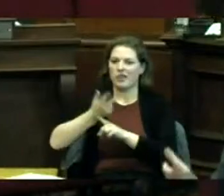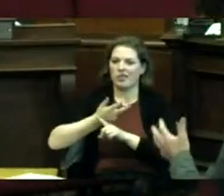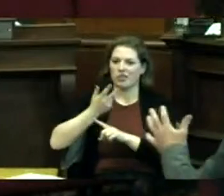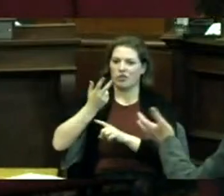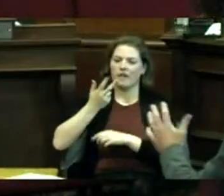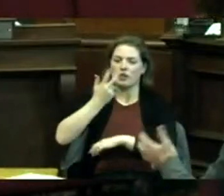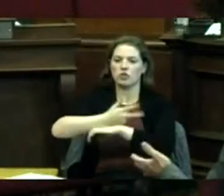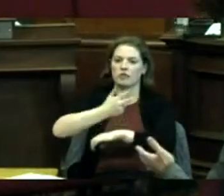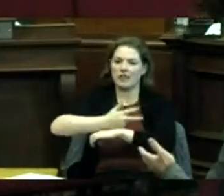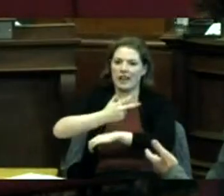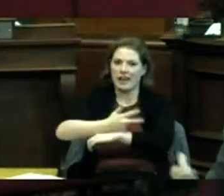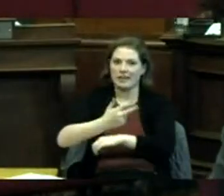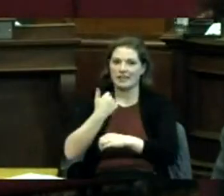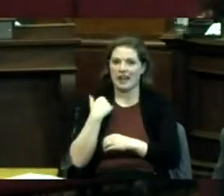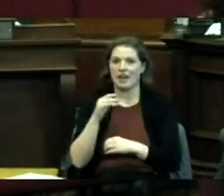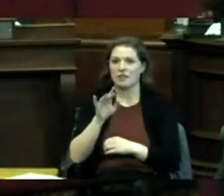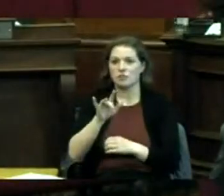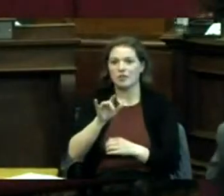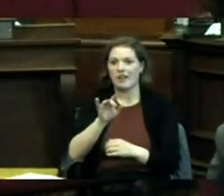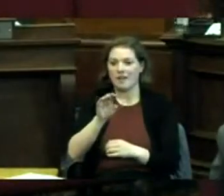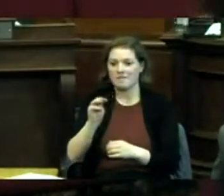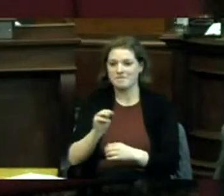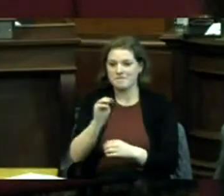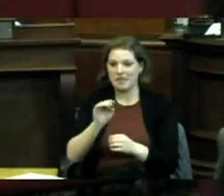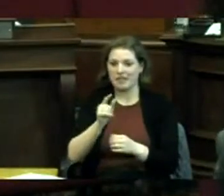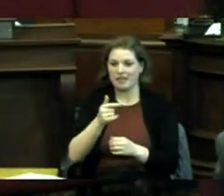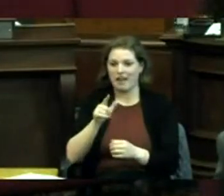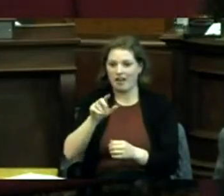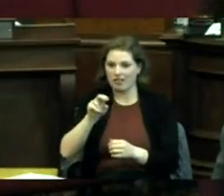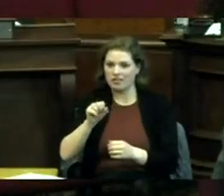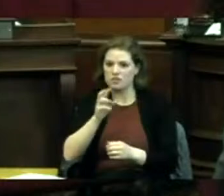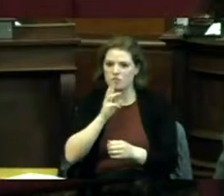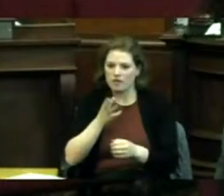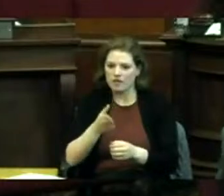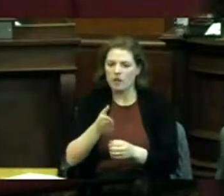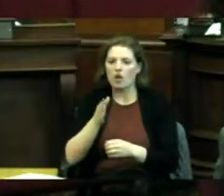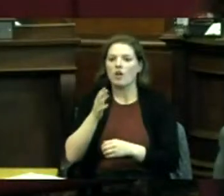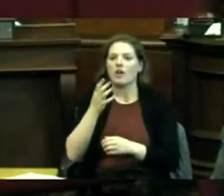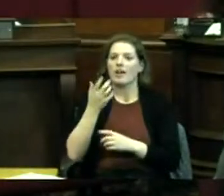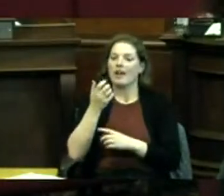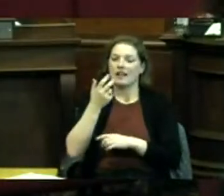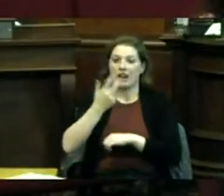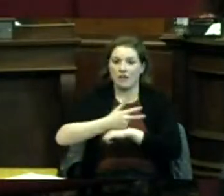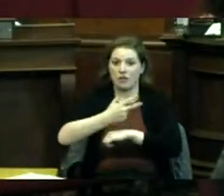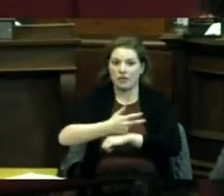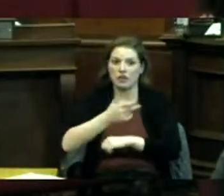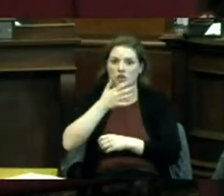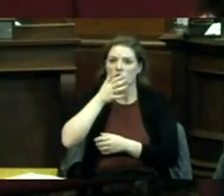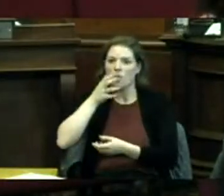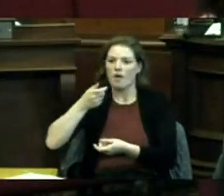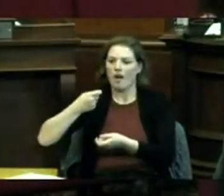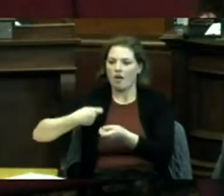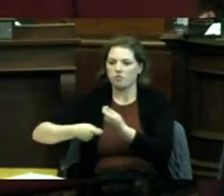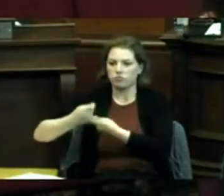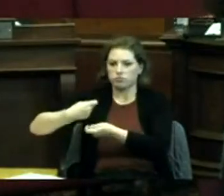always looks so nice is we turn that thing over about every three days. There's 25 million